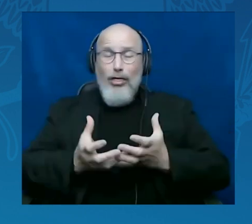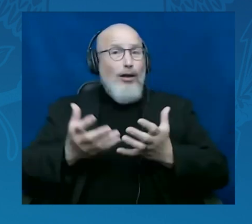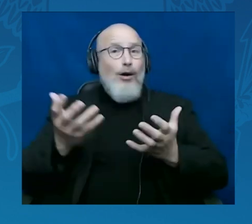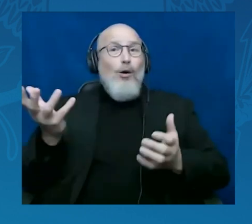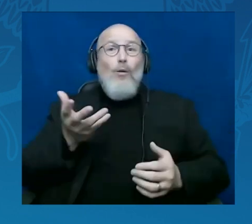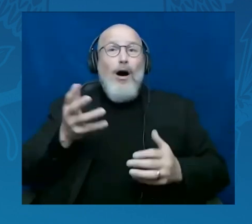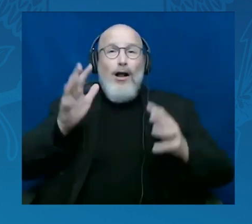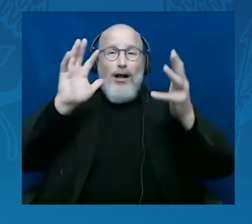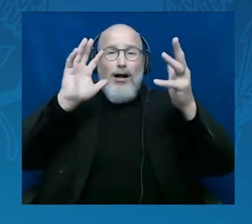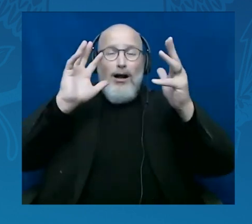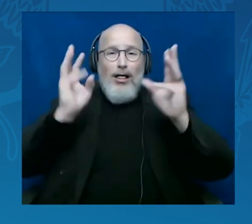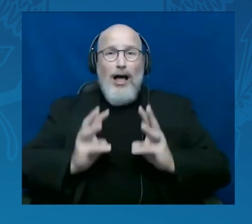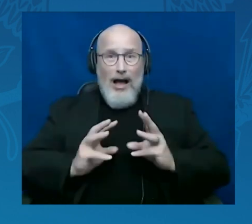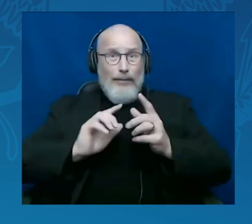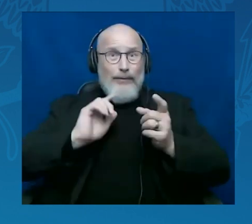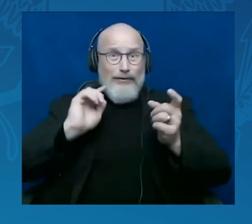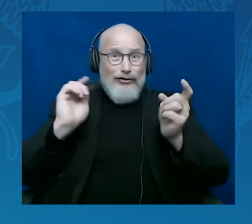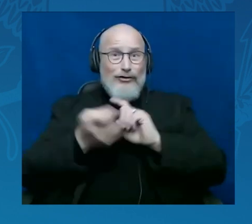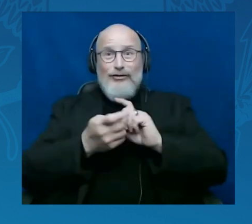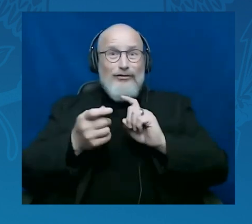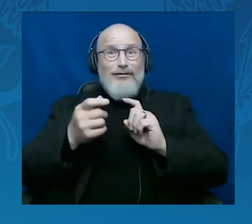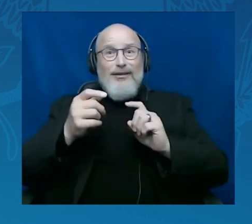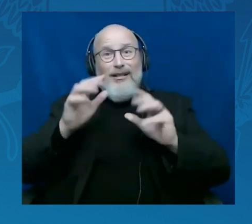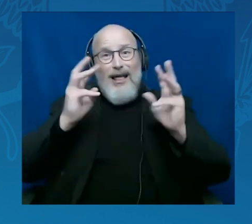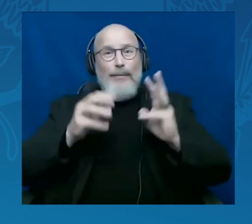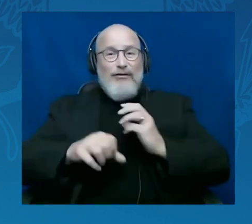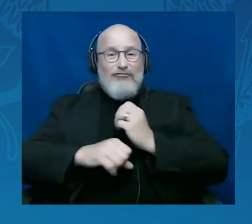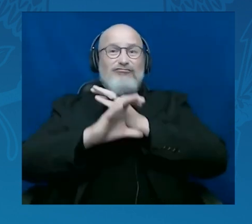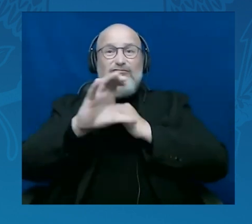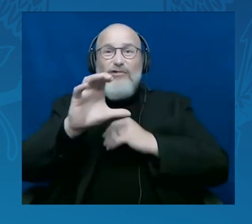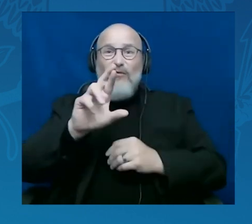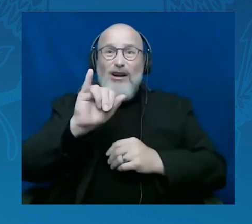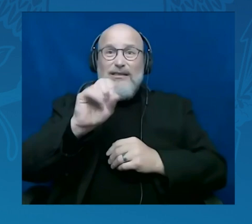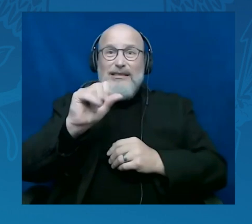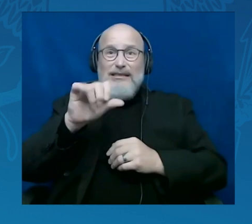In particular, we will discuss ways to strengthen your climate resilience